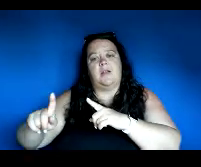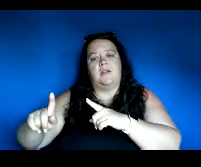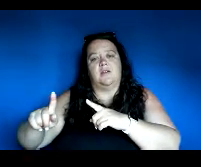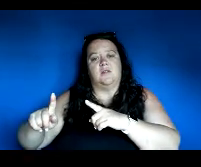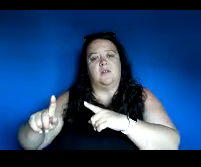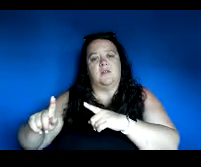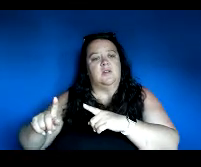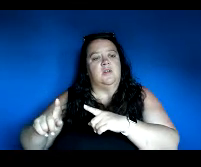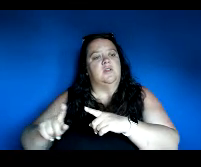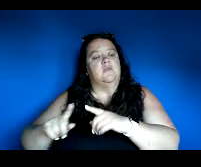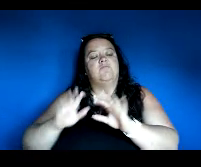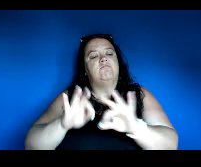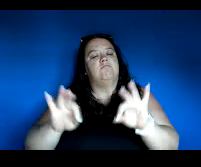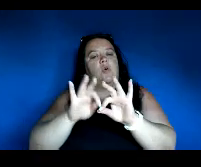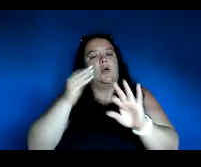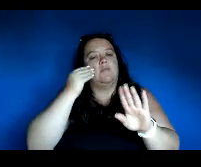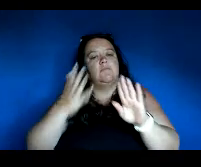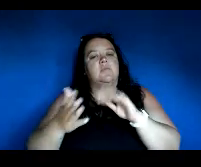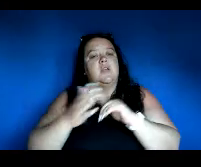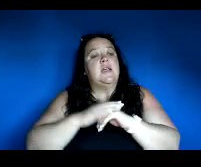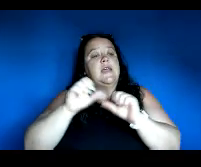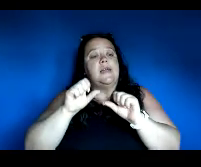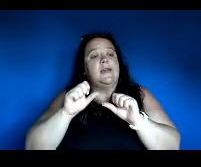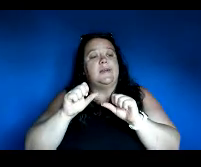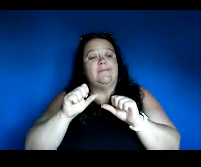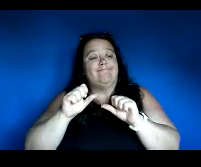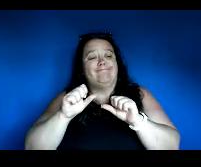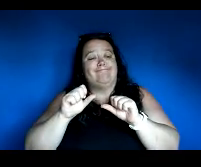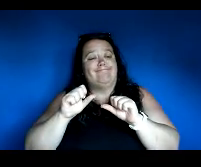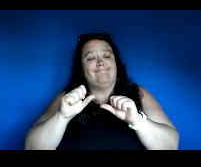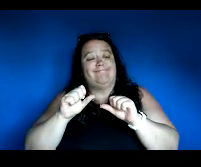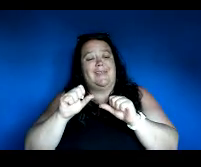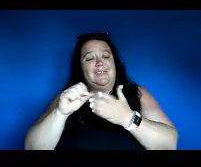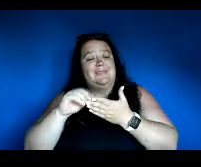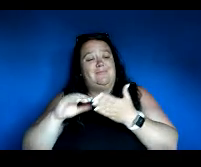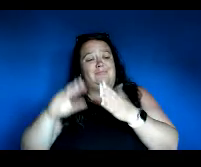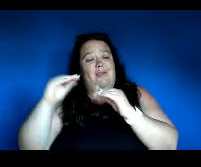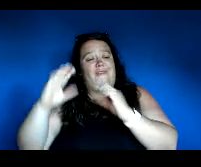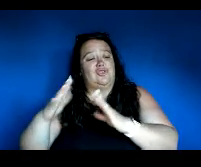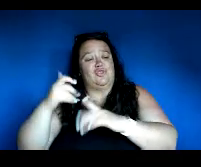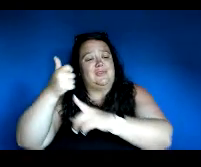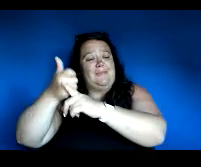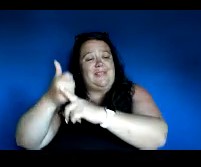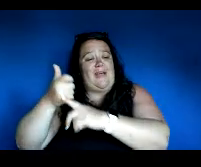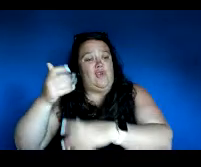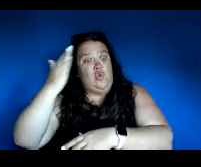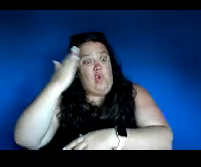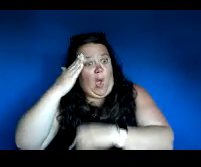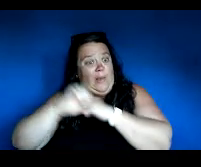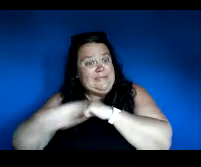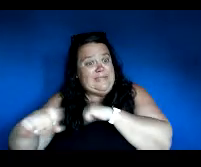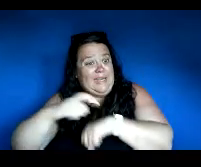that your professors don't necessarily know what extended time means. They don't necessarily know what flexible attendance means.